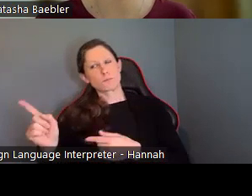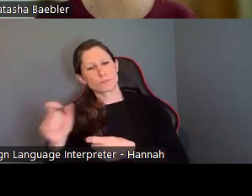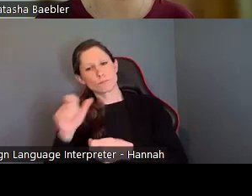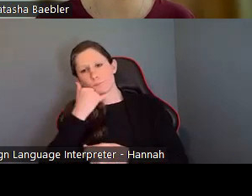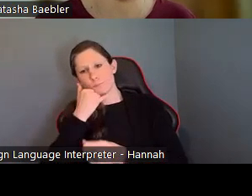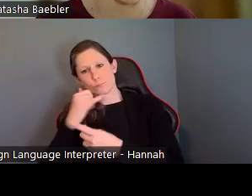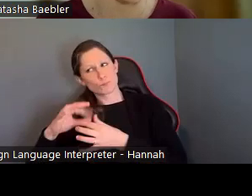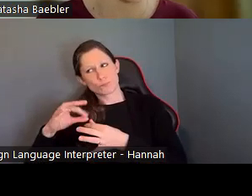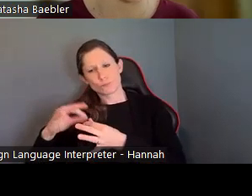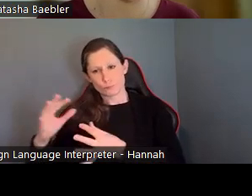Get involved.